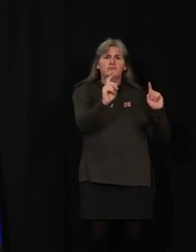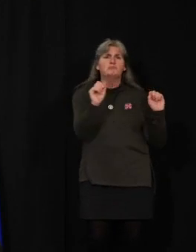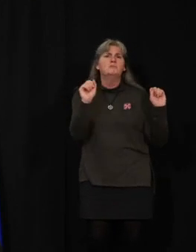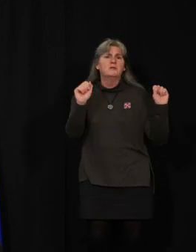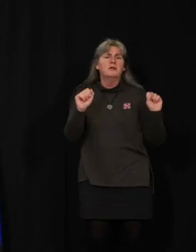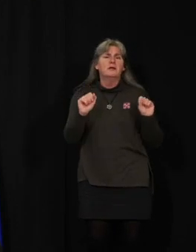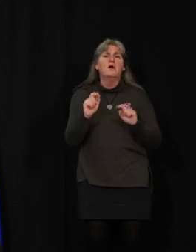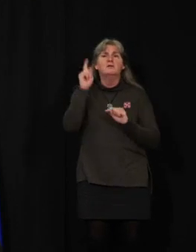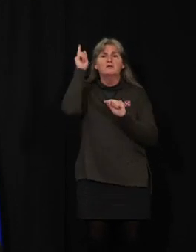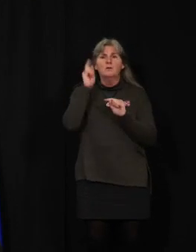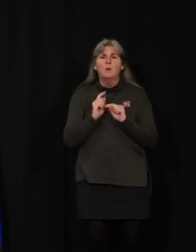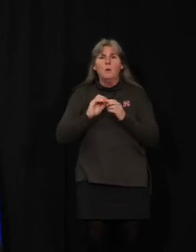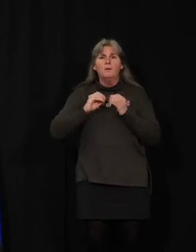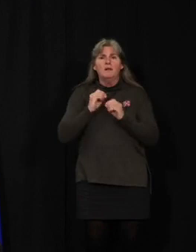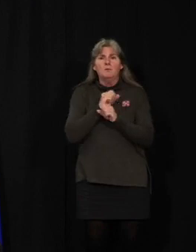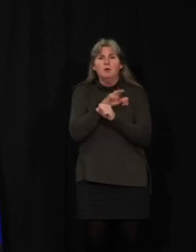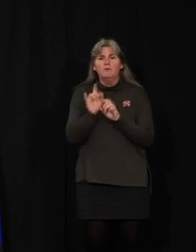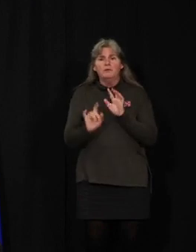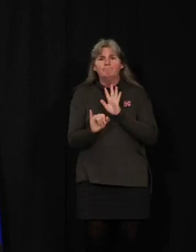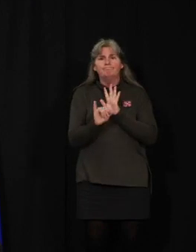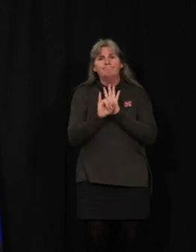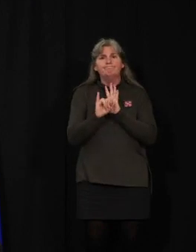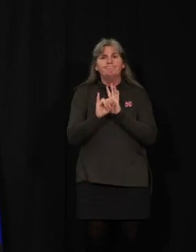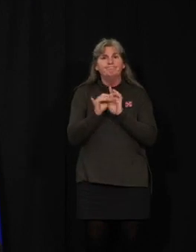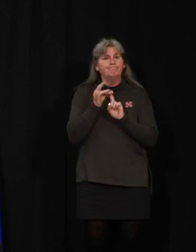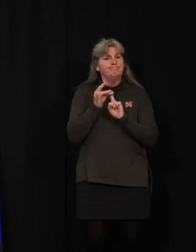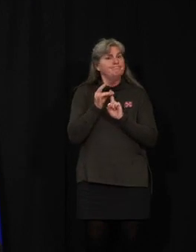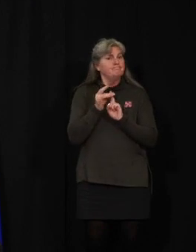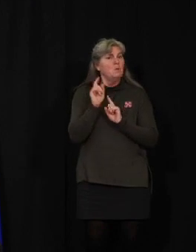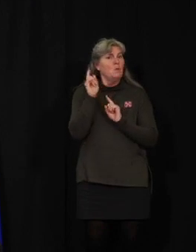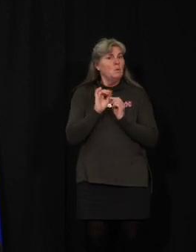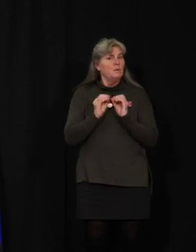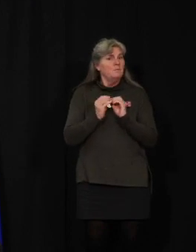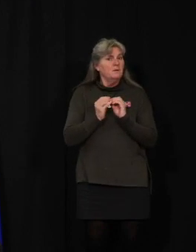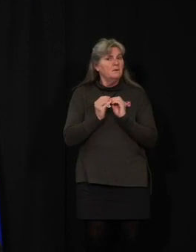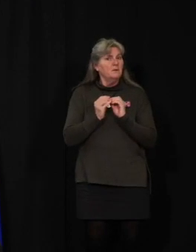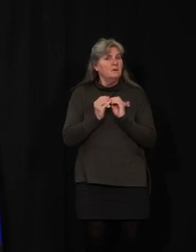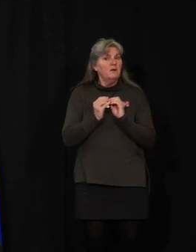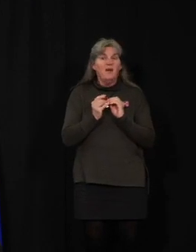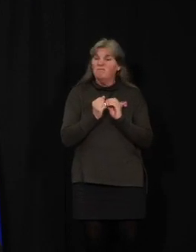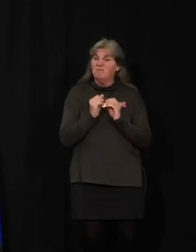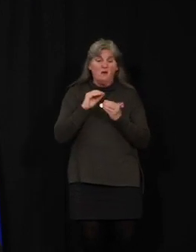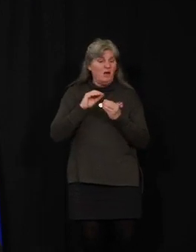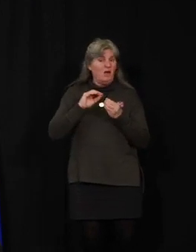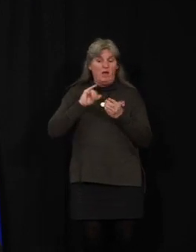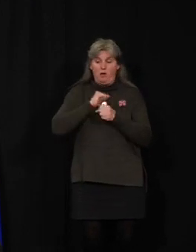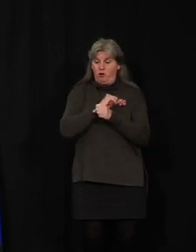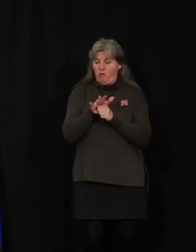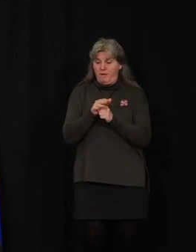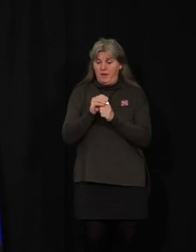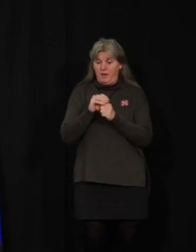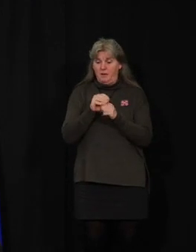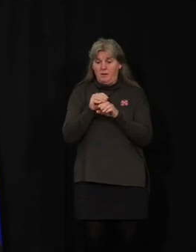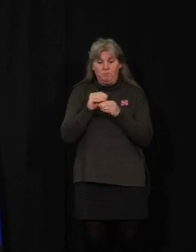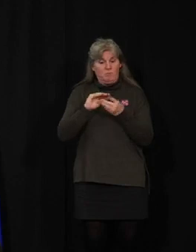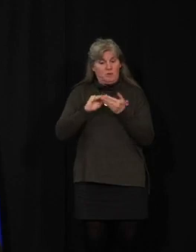numbers and we have not seen tht community spread as well, so fa. So we are in a good position but